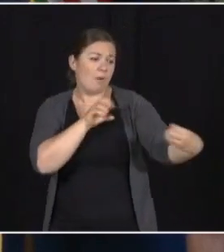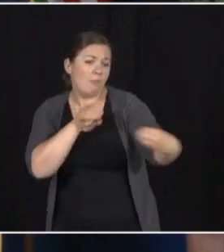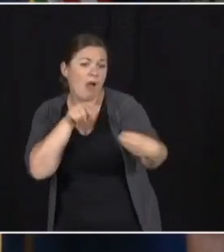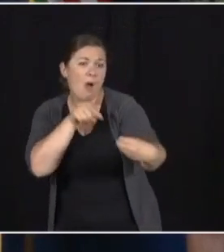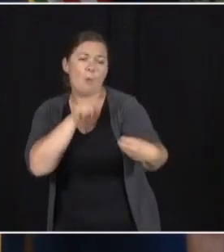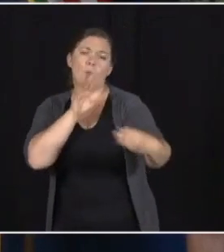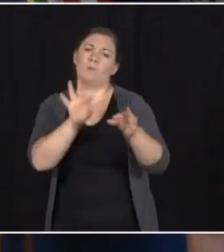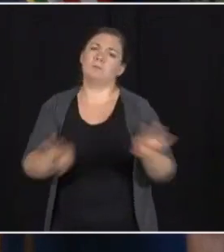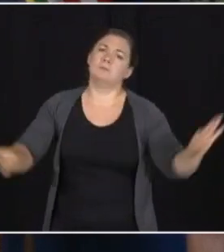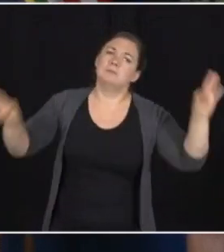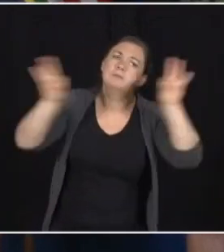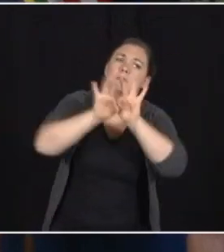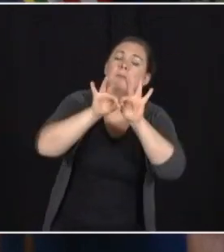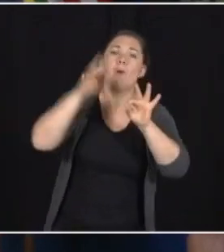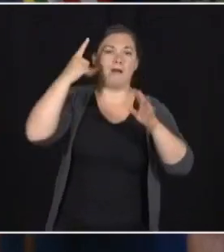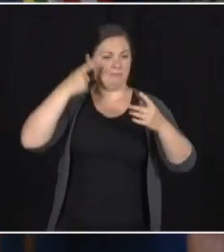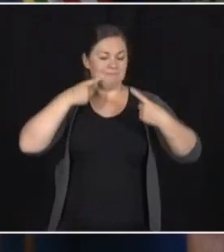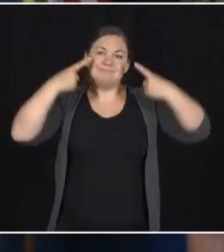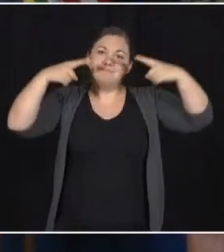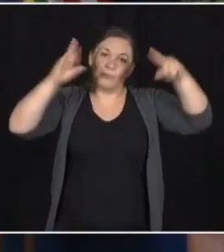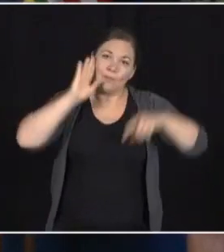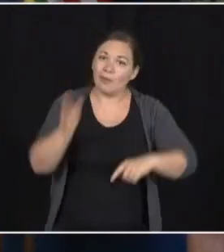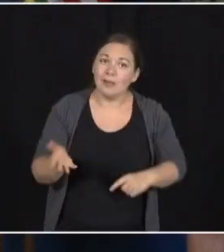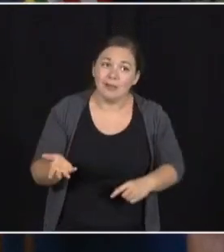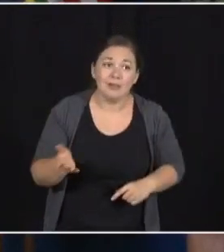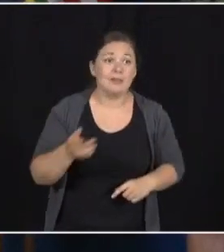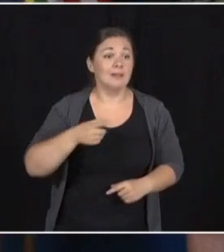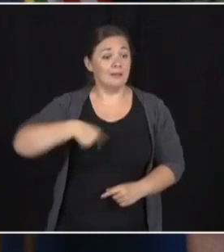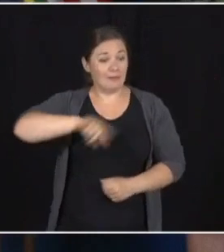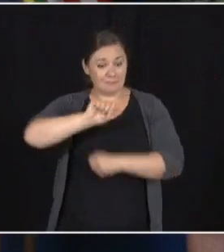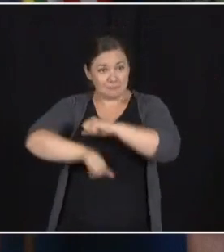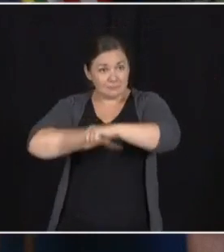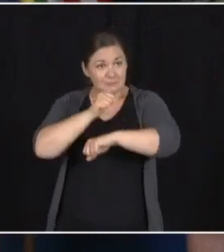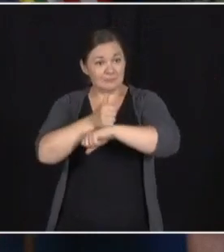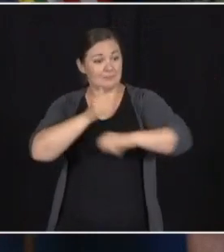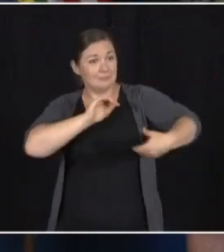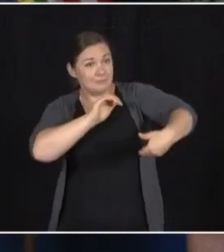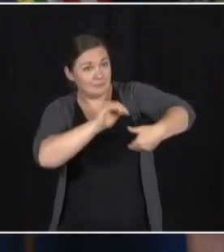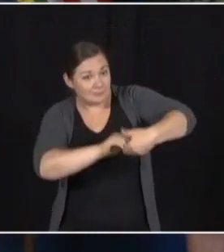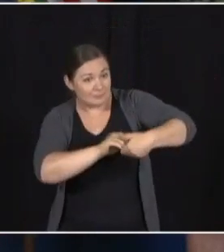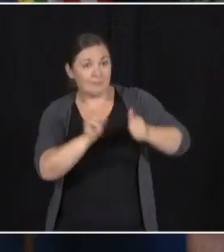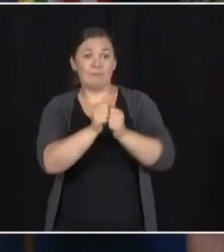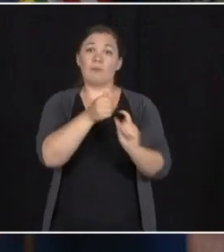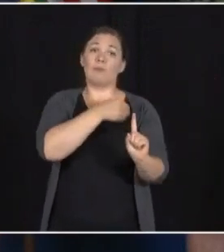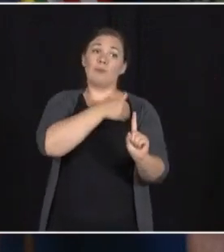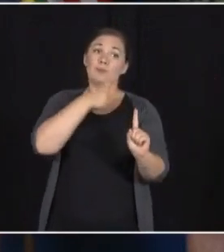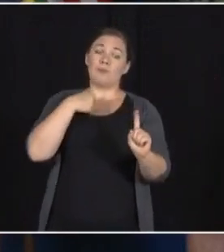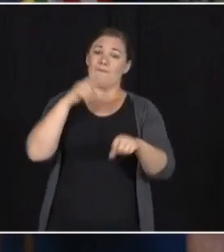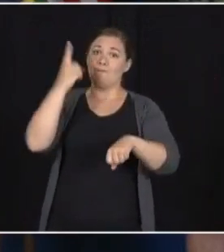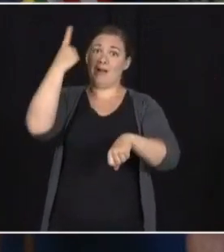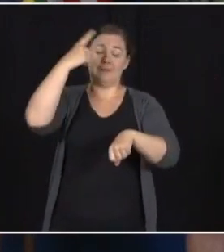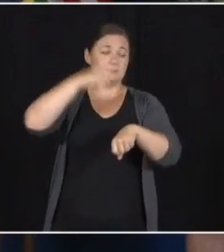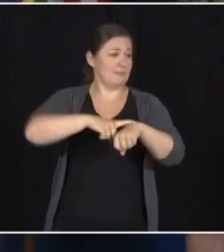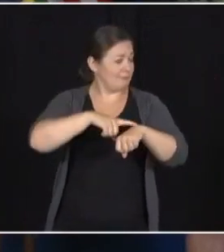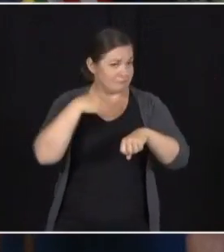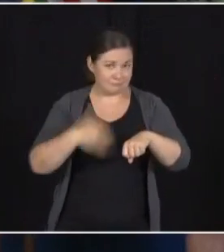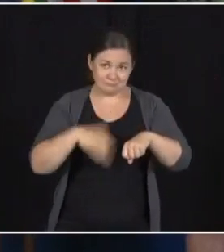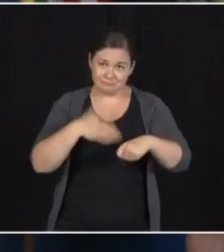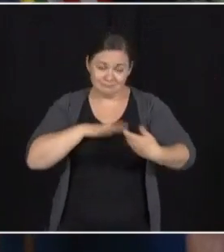for this process. In fact, I would say local input is key to this program's success. So we have formed a historic partnership